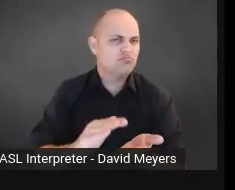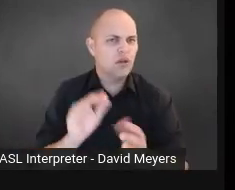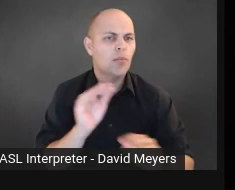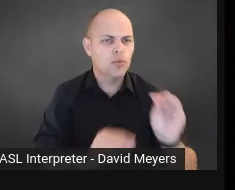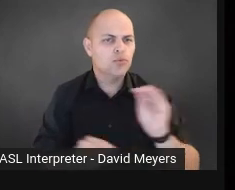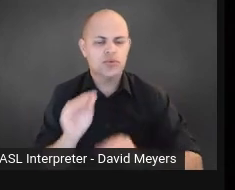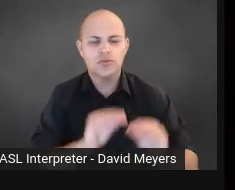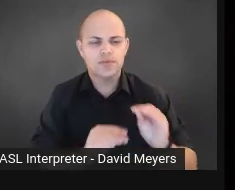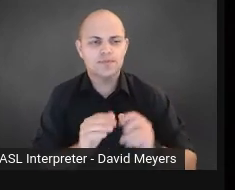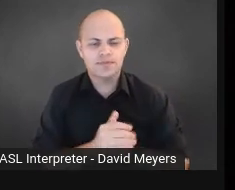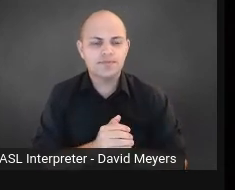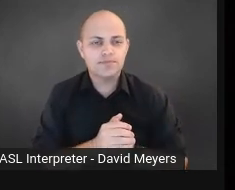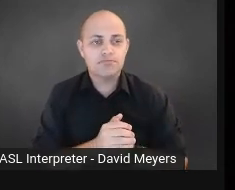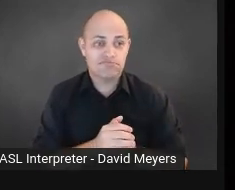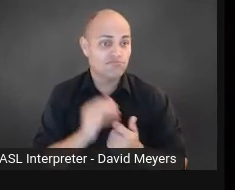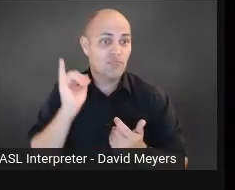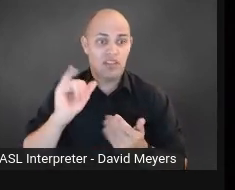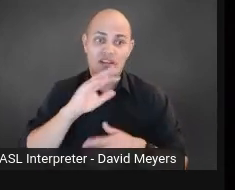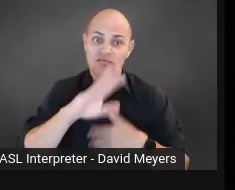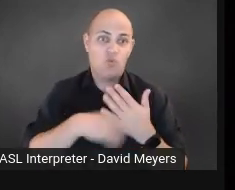That's all the stuff that is happening with this.